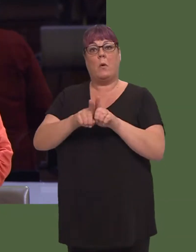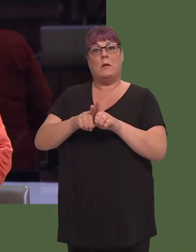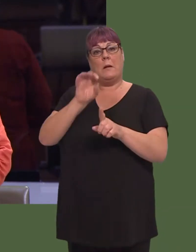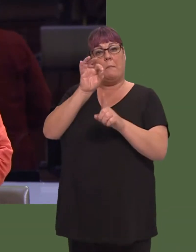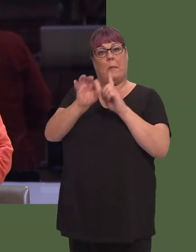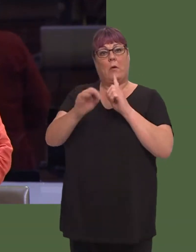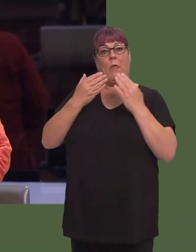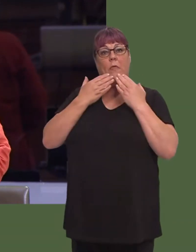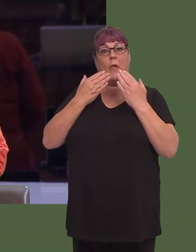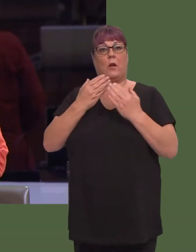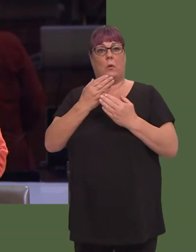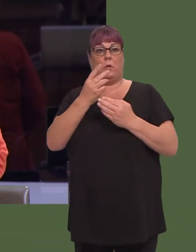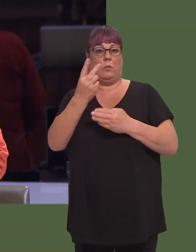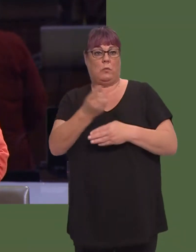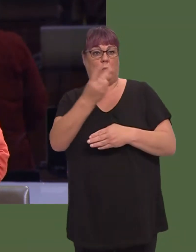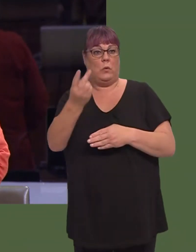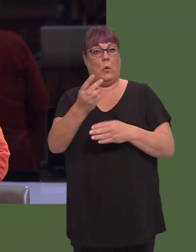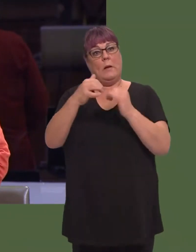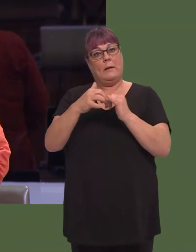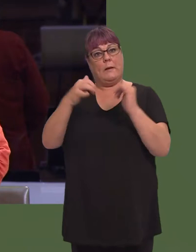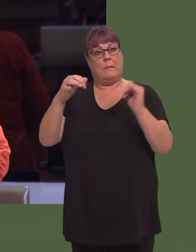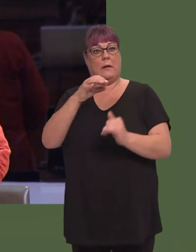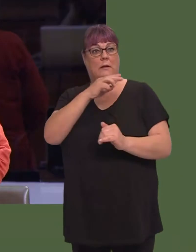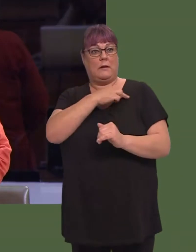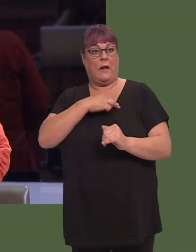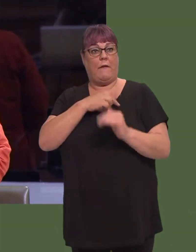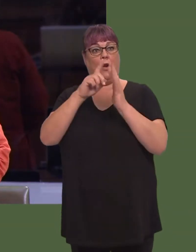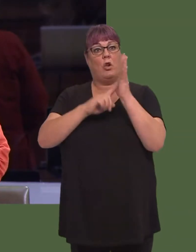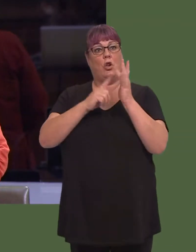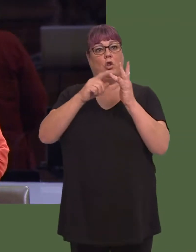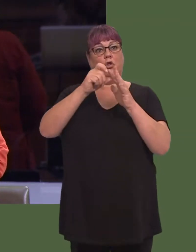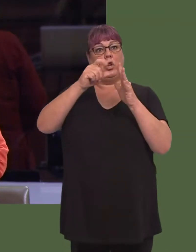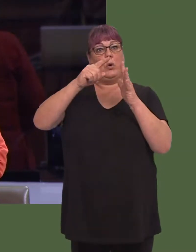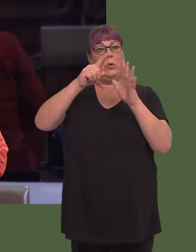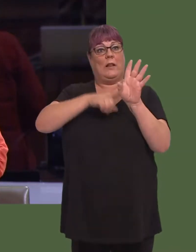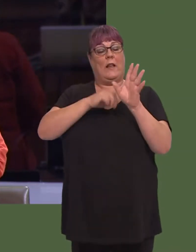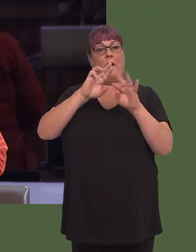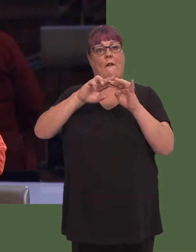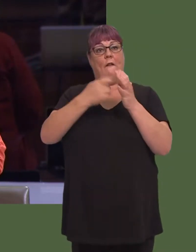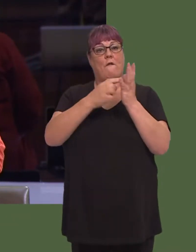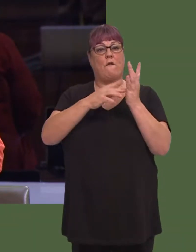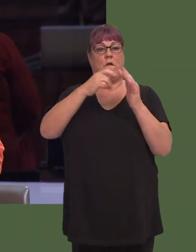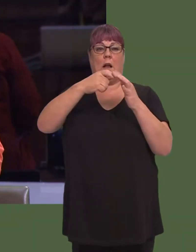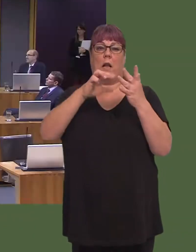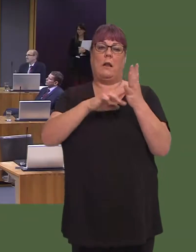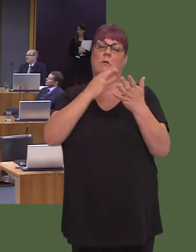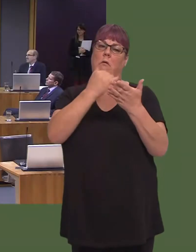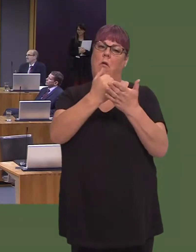waiting outside hospitals to transfer patients into the care of hospital staff. In a letter to me on 24 July, the chief executive of the Welsh Ambulance Services NHS Trust confirmed